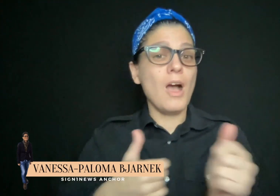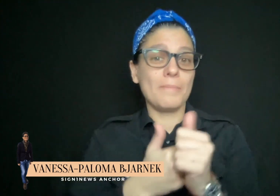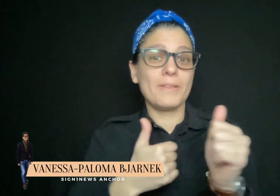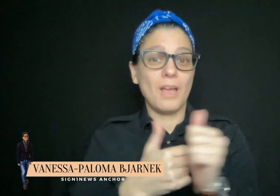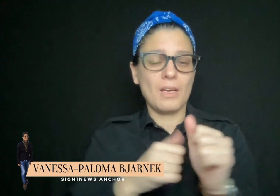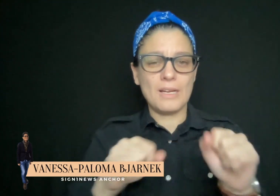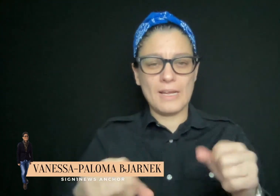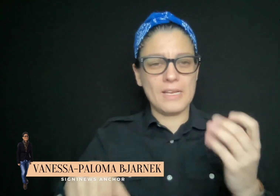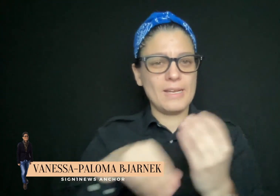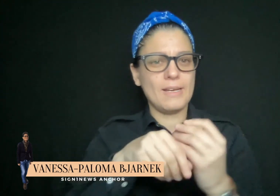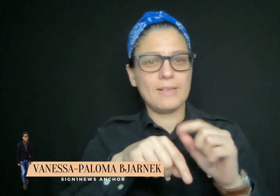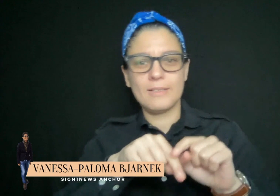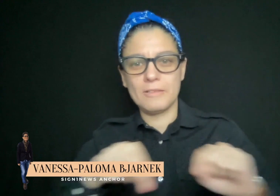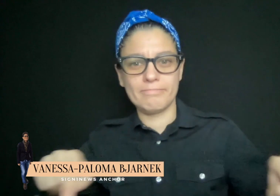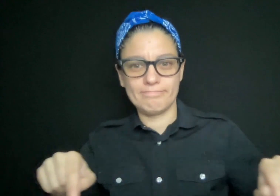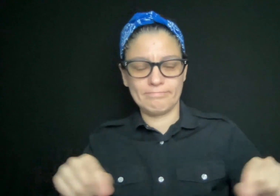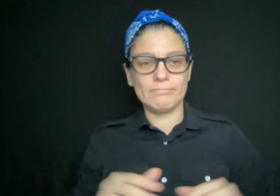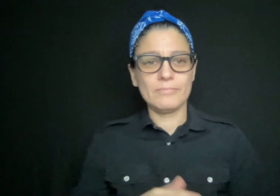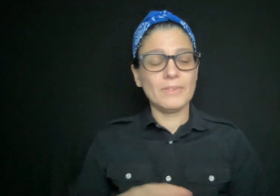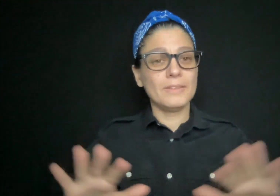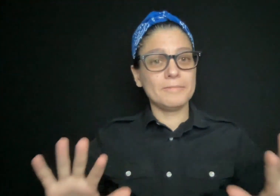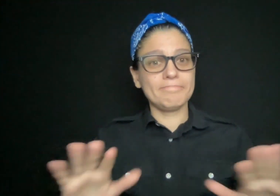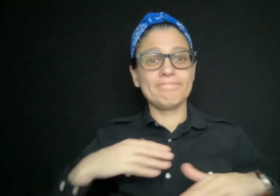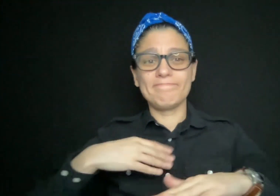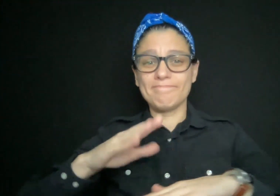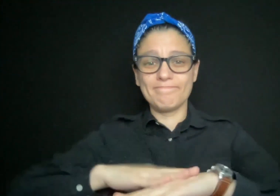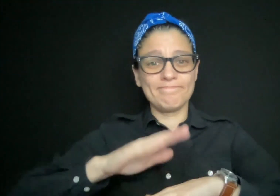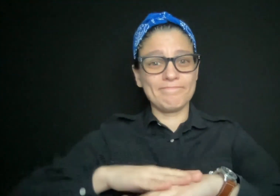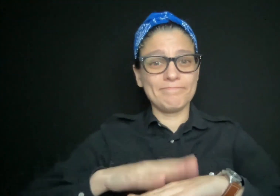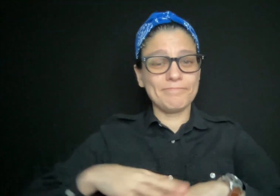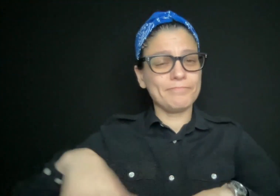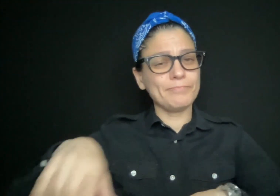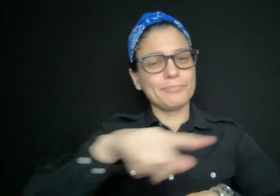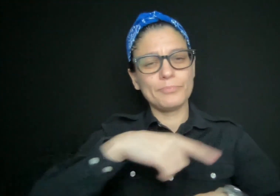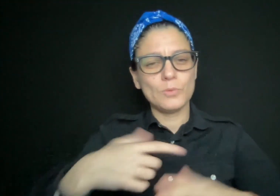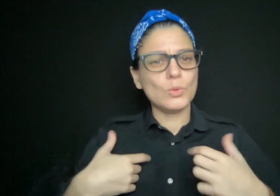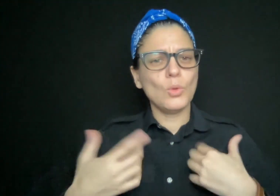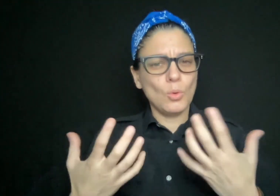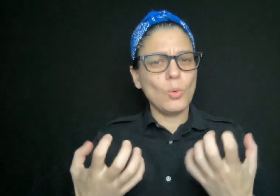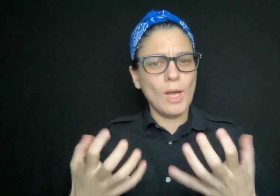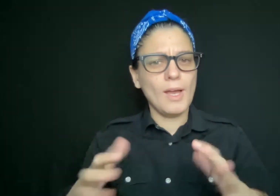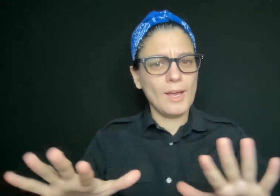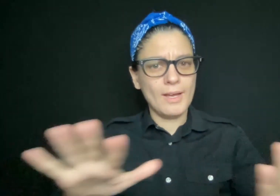comment during this update we may add it at the bottom of the screen we do want to warn